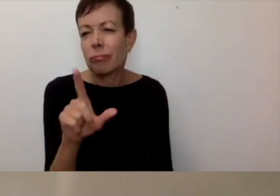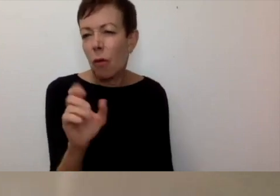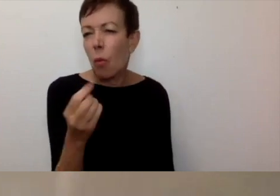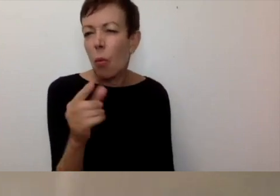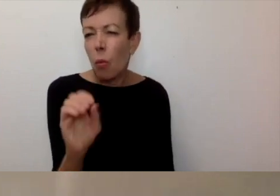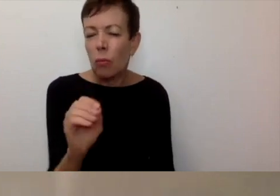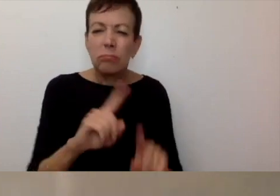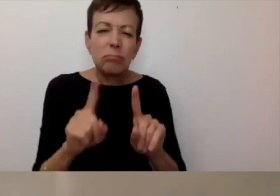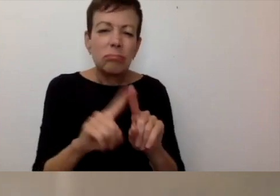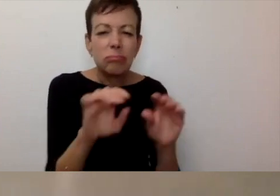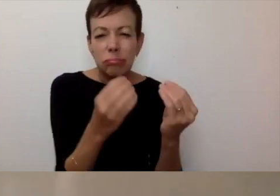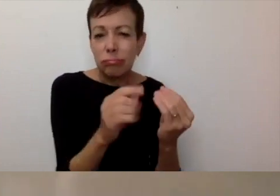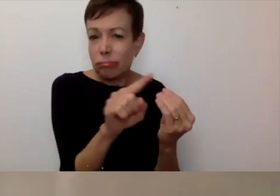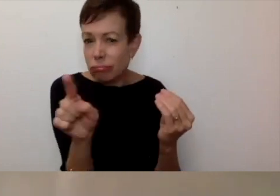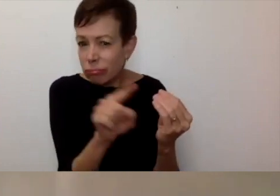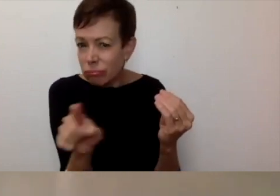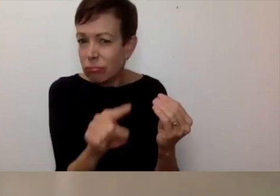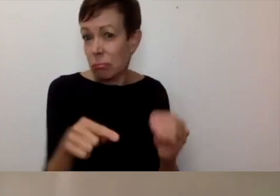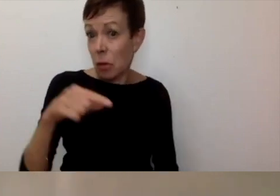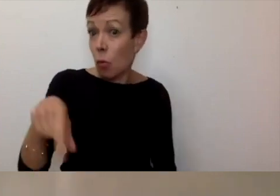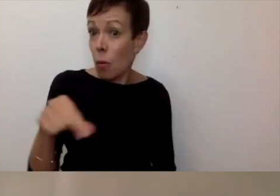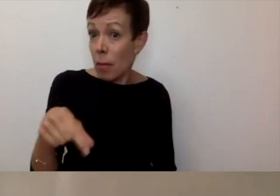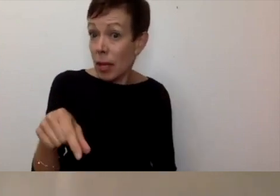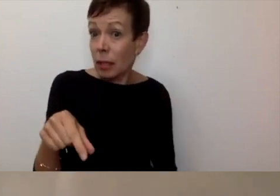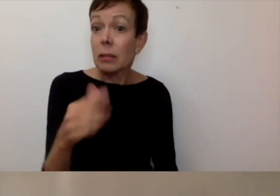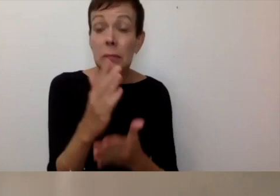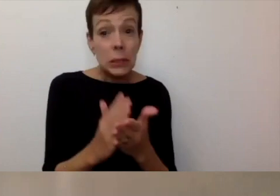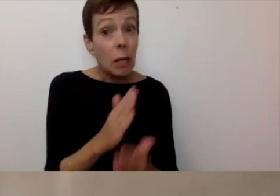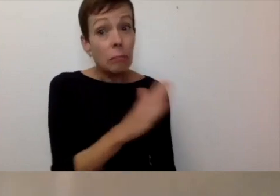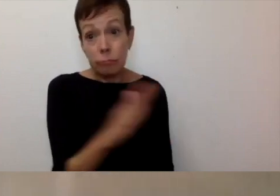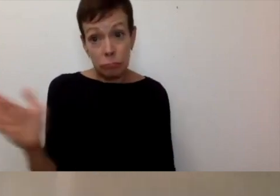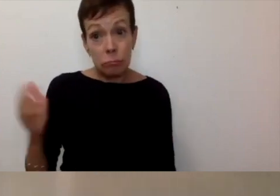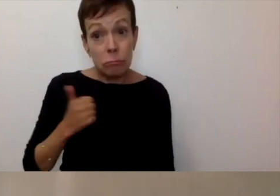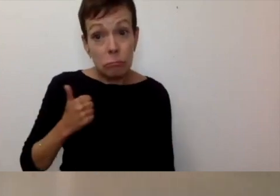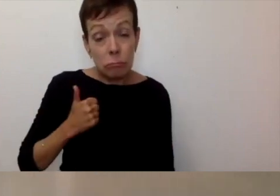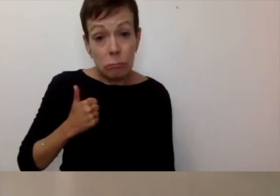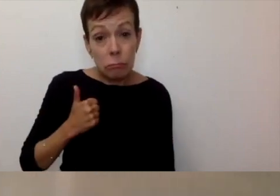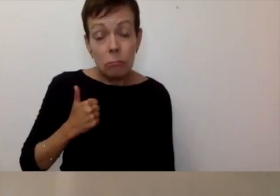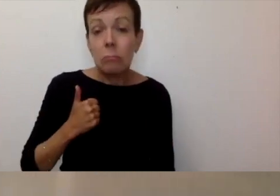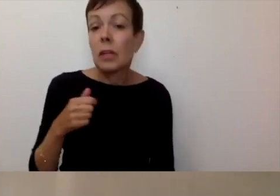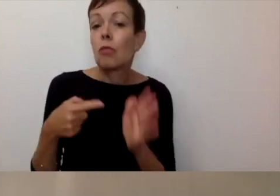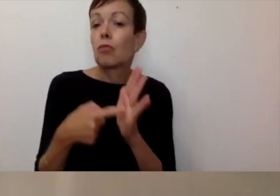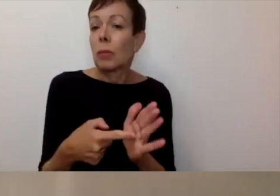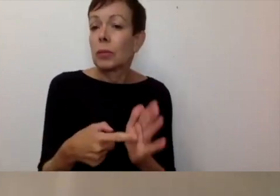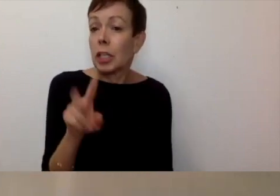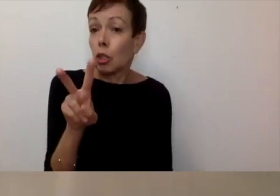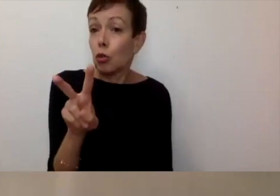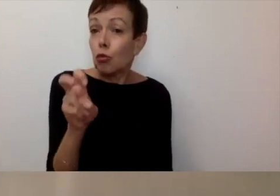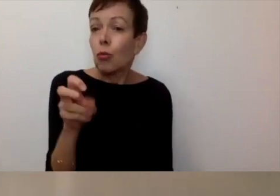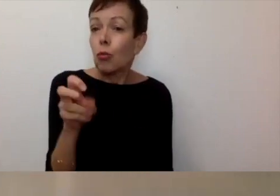they're mostly from quebec but some of them are pan-canadian too and they represent more than 200 thousands artists and there is more than